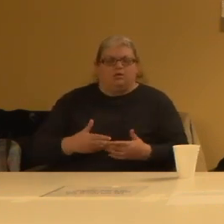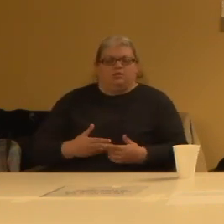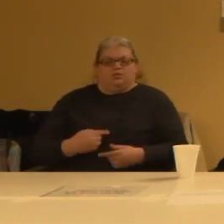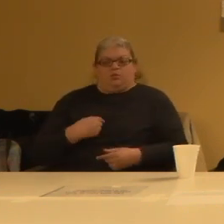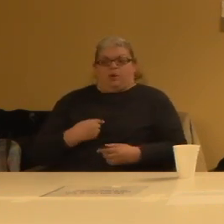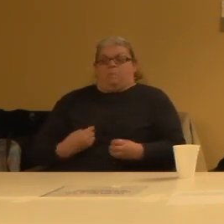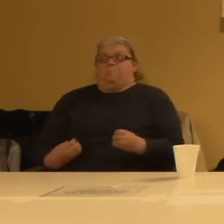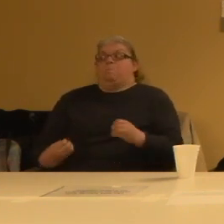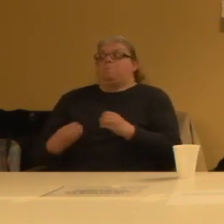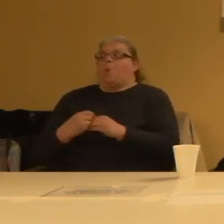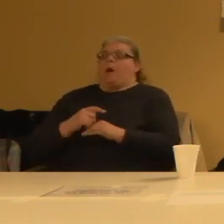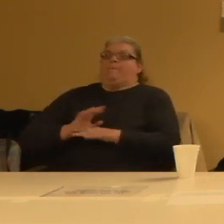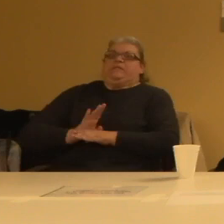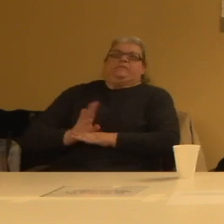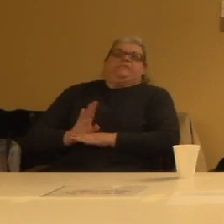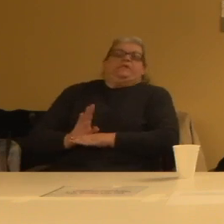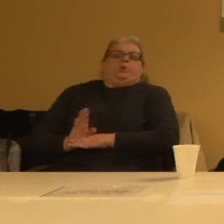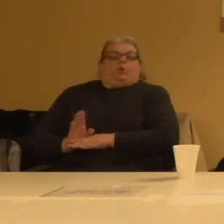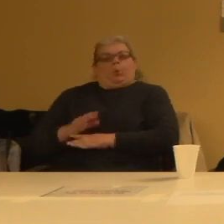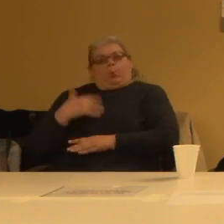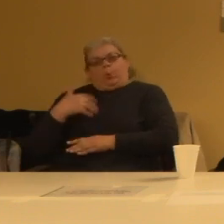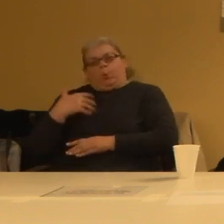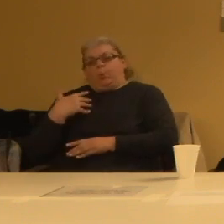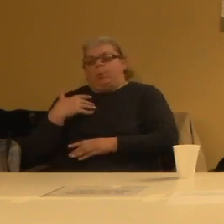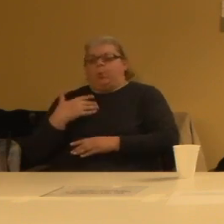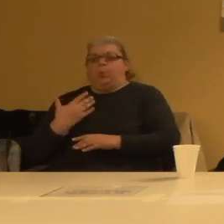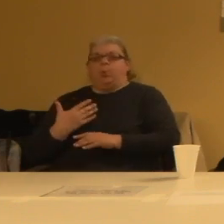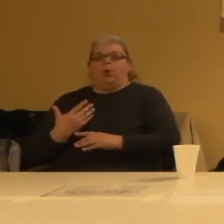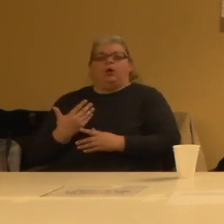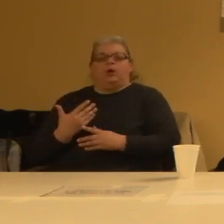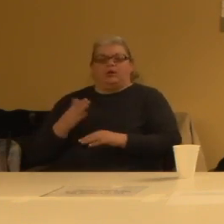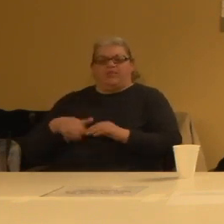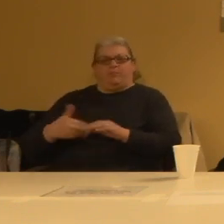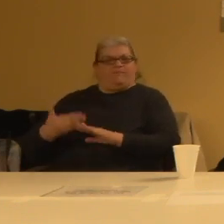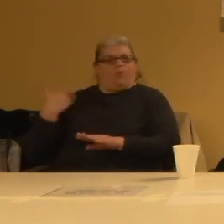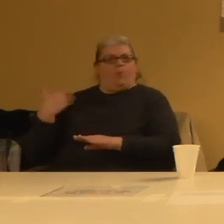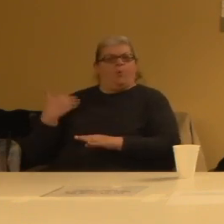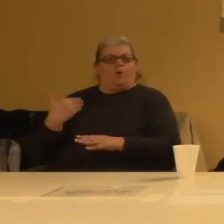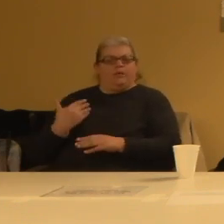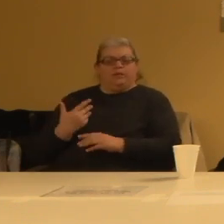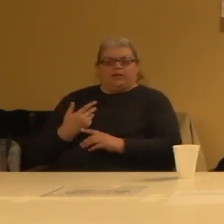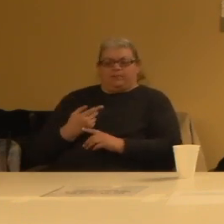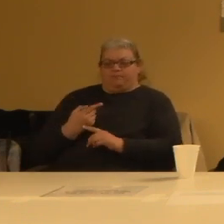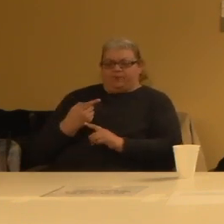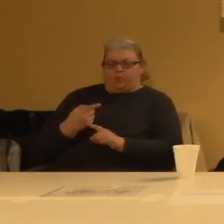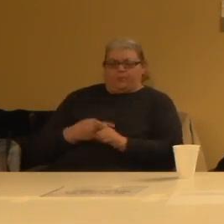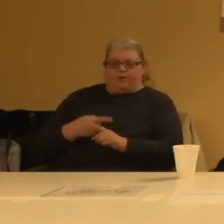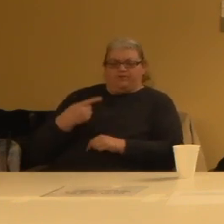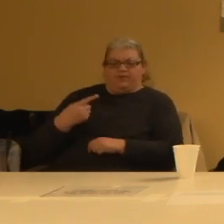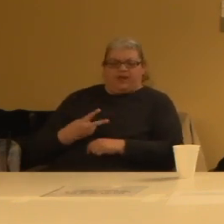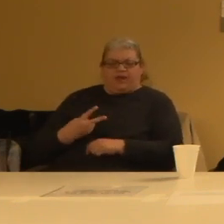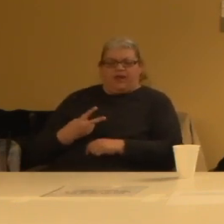that, which was really weird. I think I had maybe like a whole month and a half where I was like, "Oh, what am I gonna do with myself? Like this is weird."